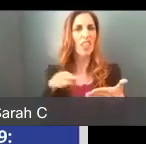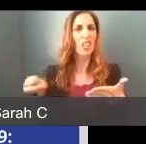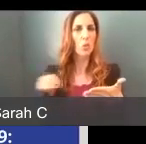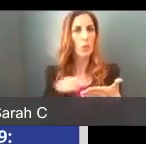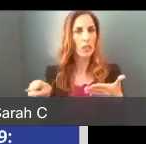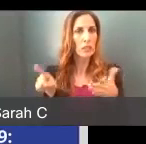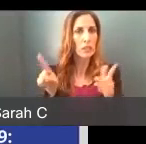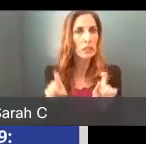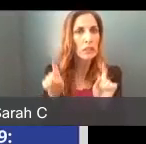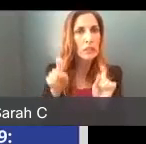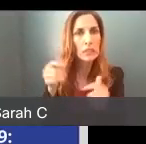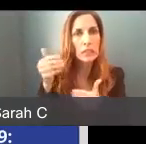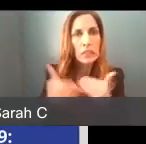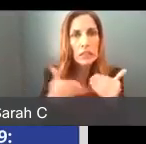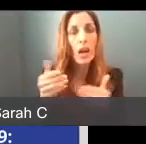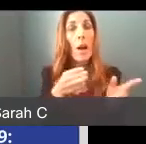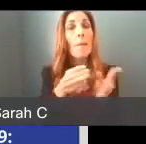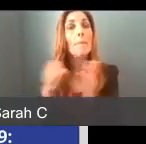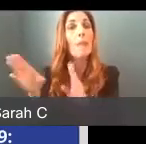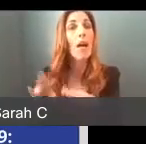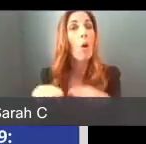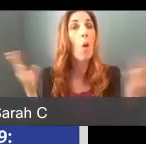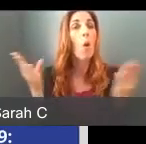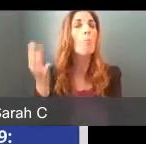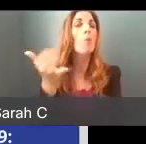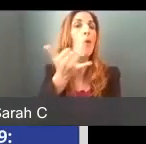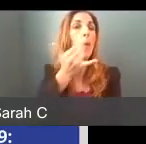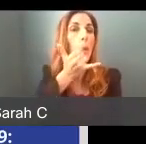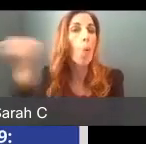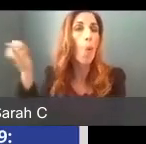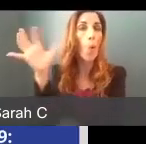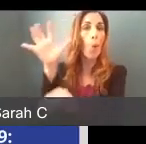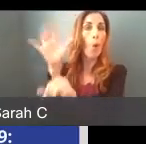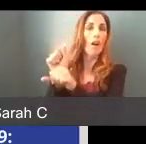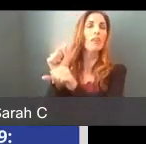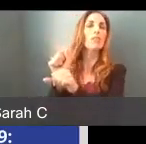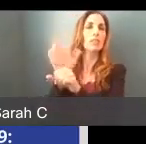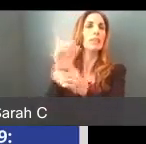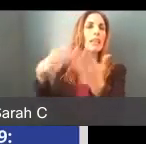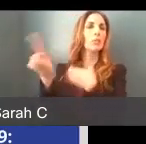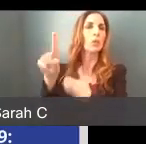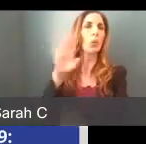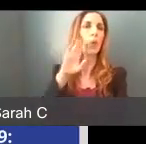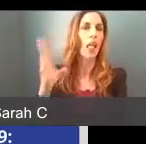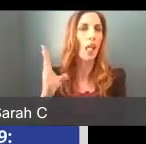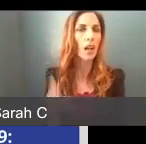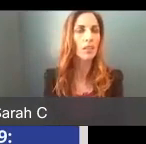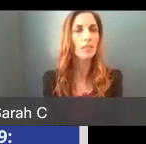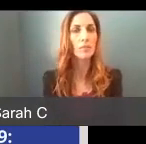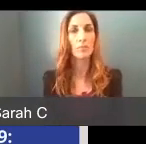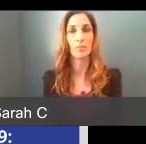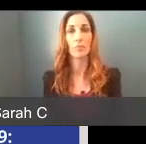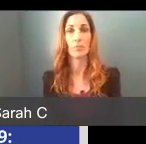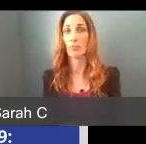open up for phone pre-registration next week to anyone who needs help with accessing the system.